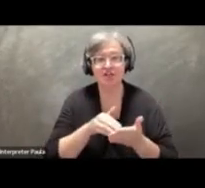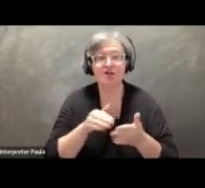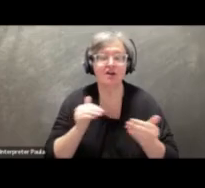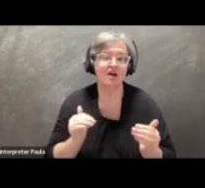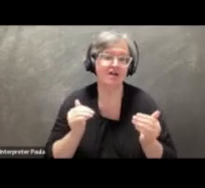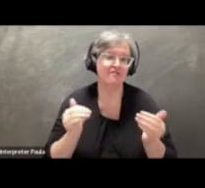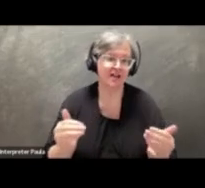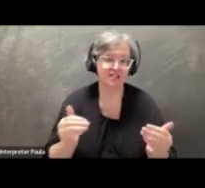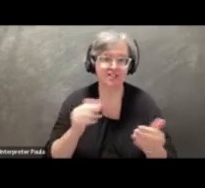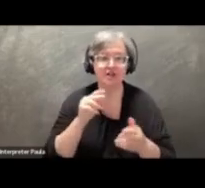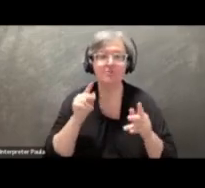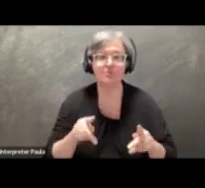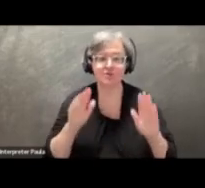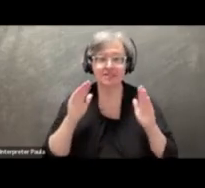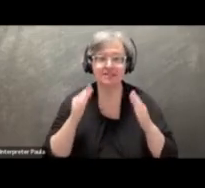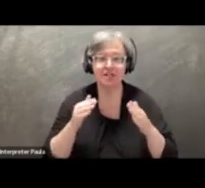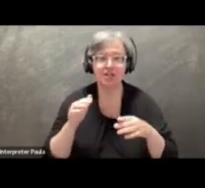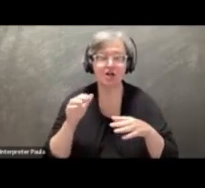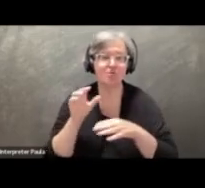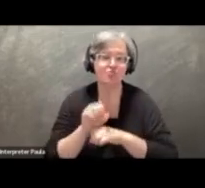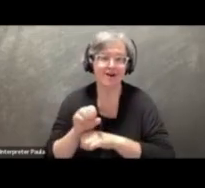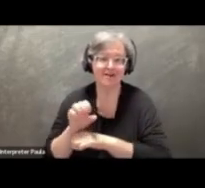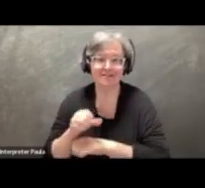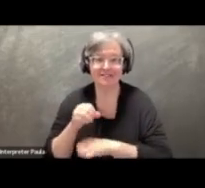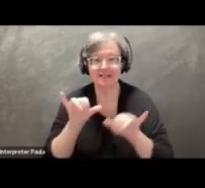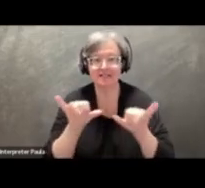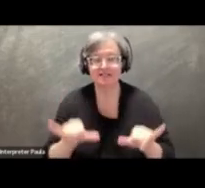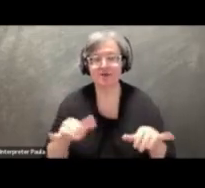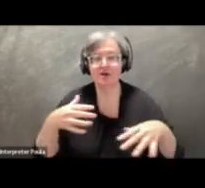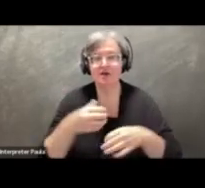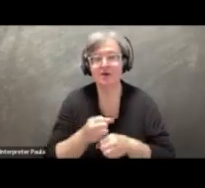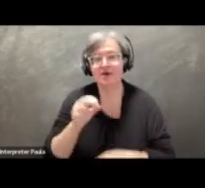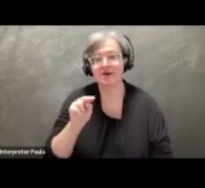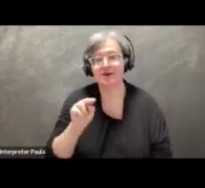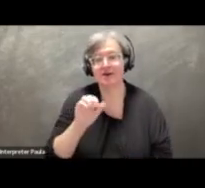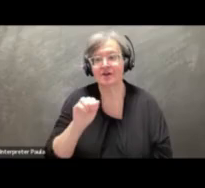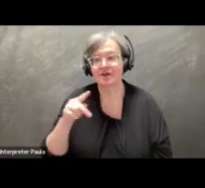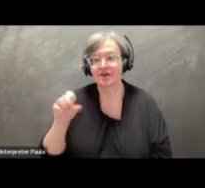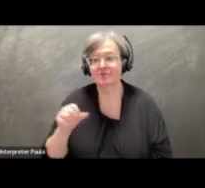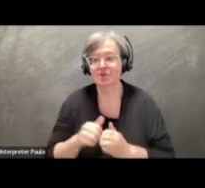Systems known as NCAPPS, with my colleague, Bevin Croft. And I